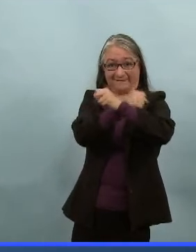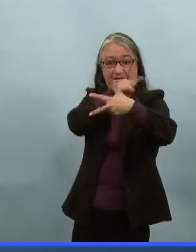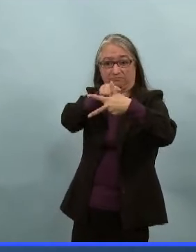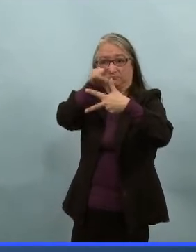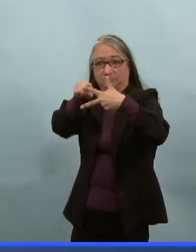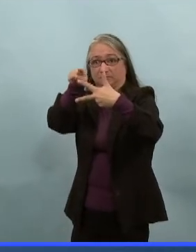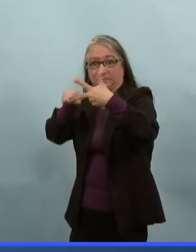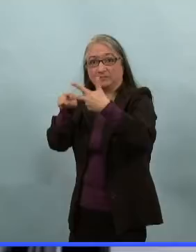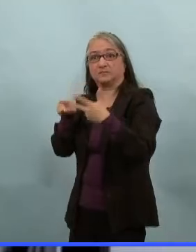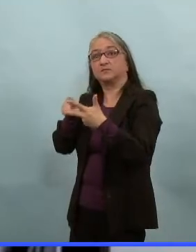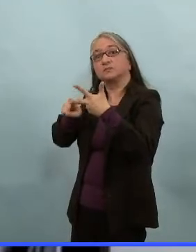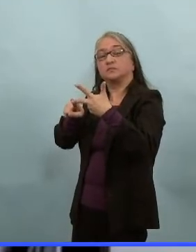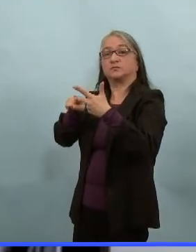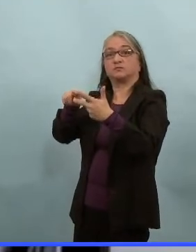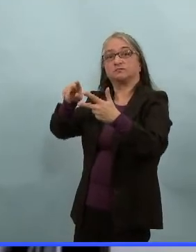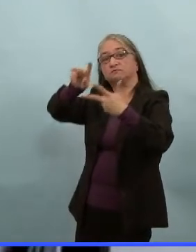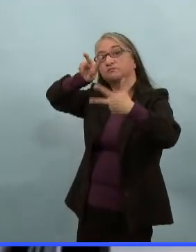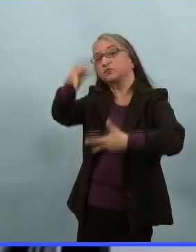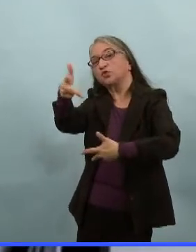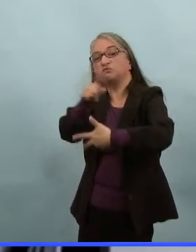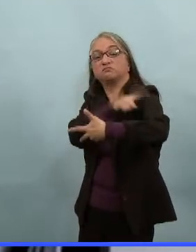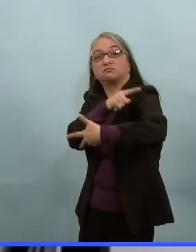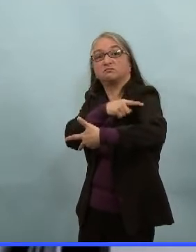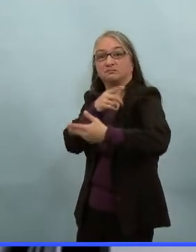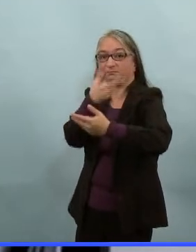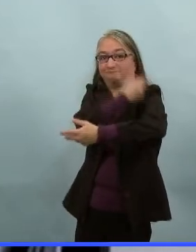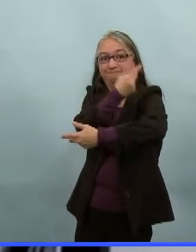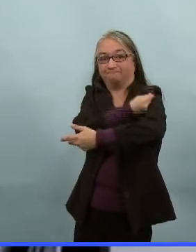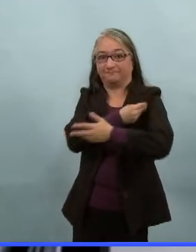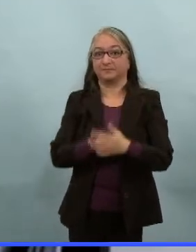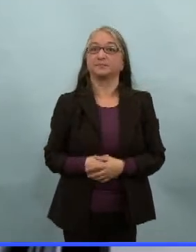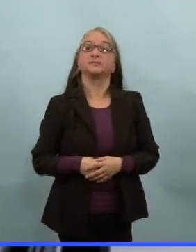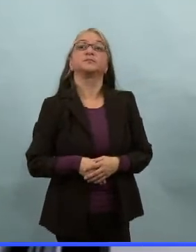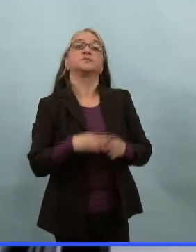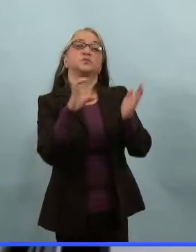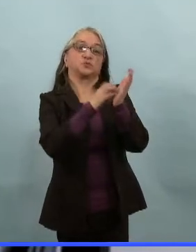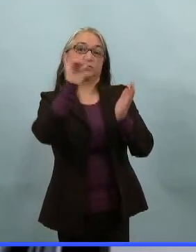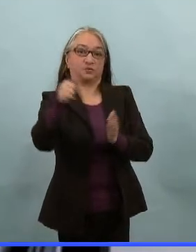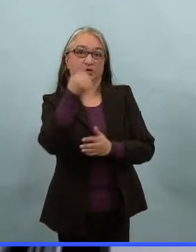you know right now most of the analyses that we have available in manitoba compare people